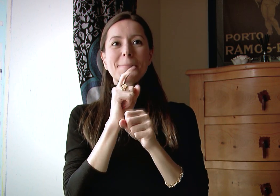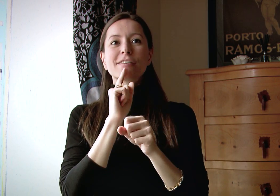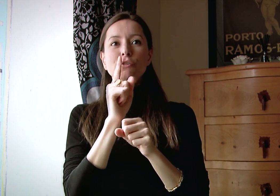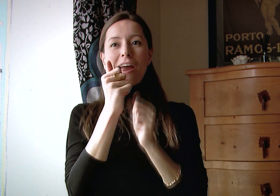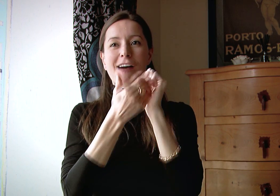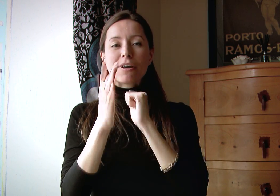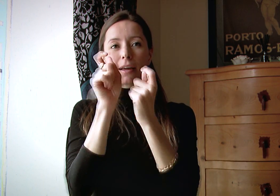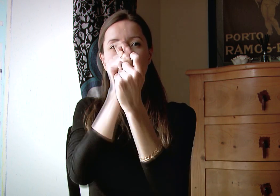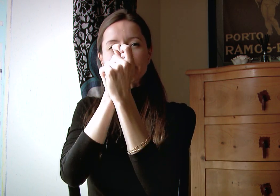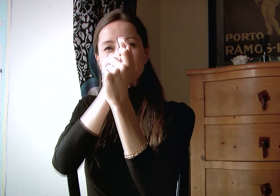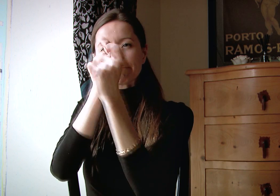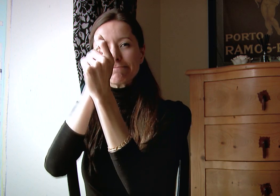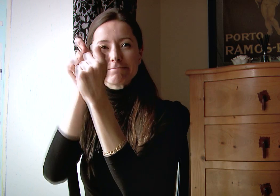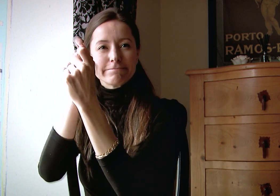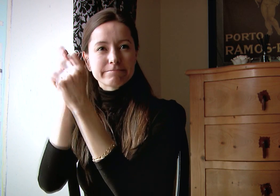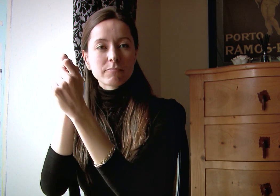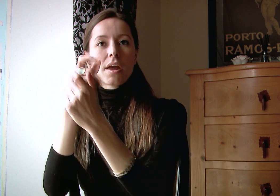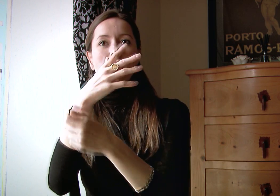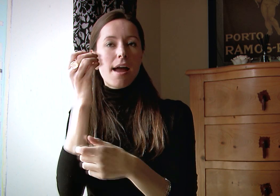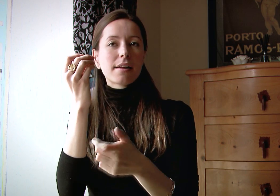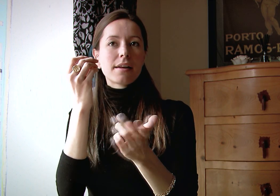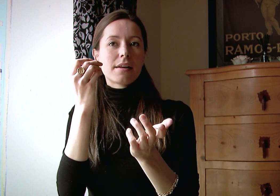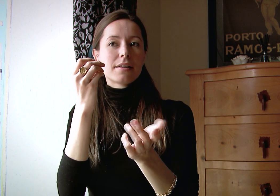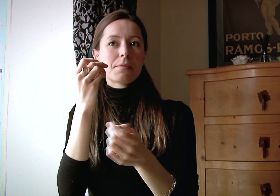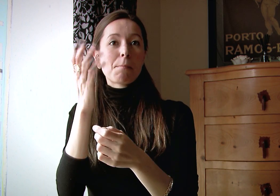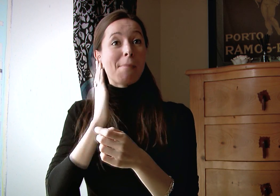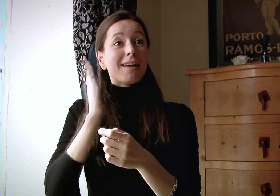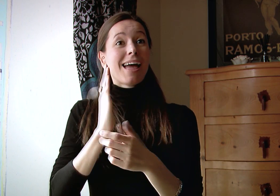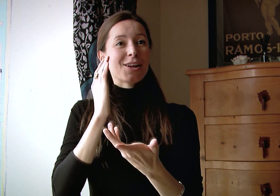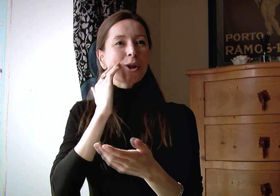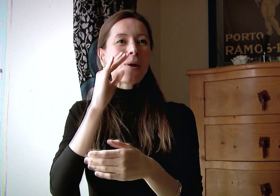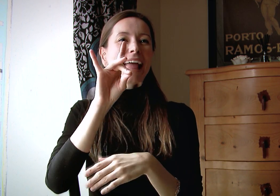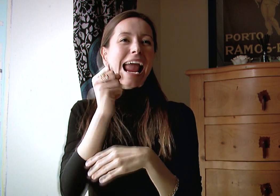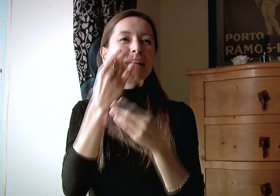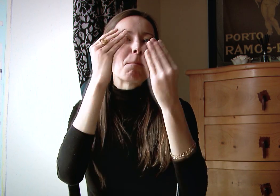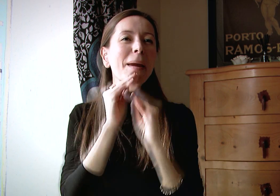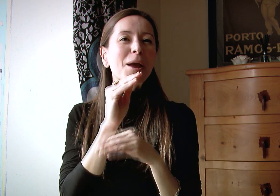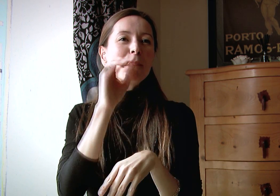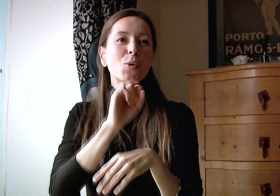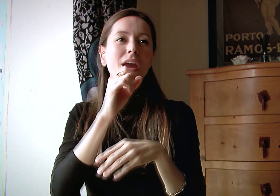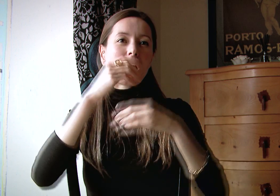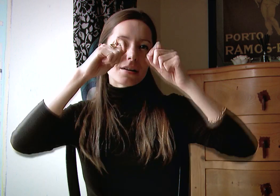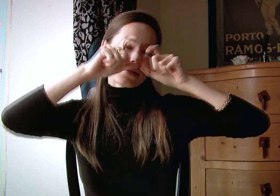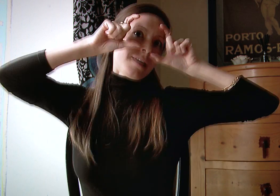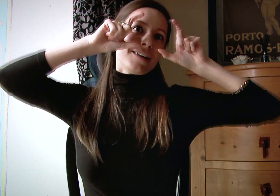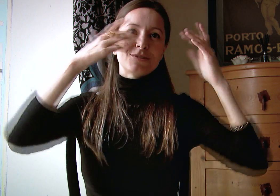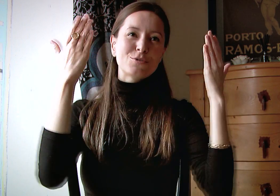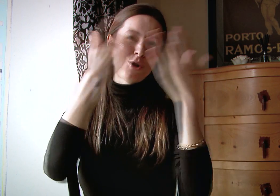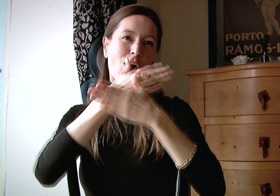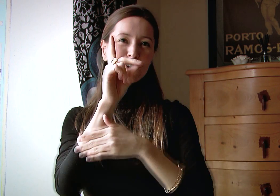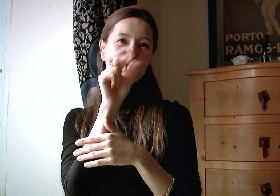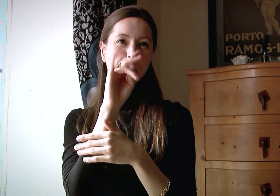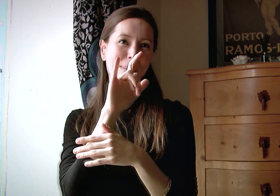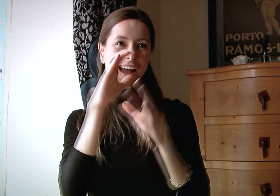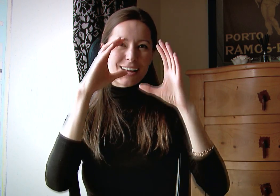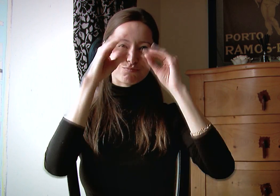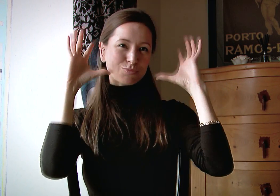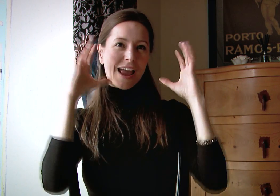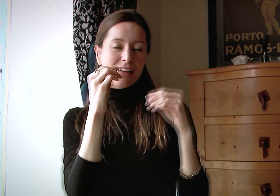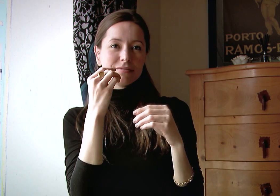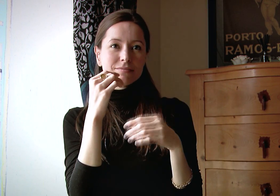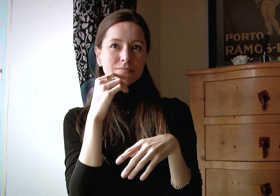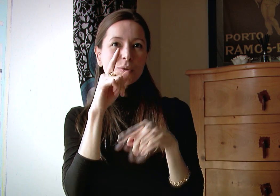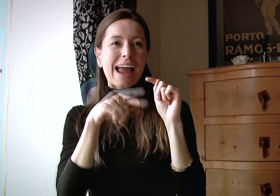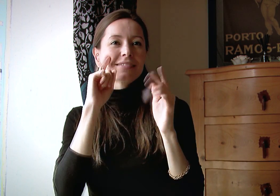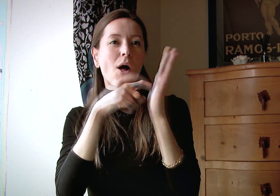is precise and exact. Back in the 80s, you could have wide eyes, dark and dramatic makeup. You couldn't notice the flaws.